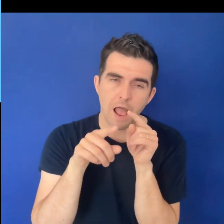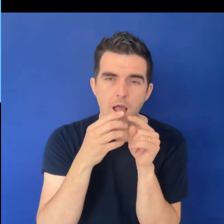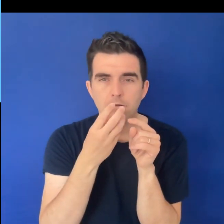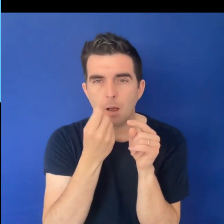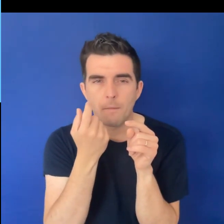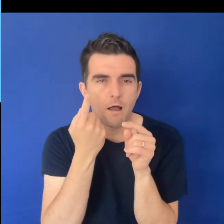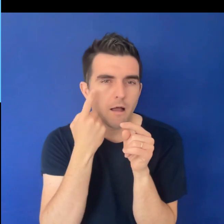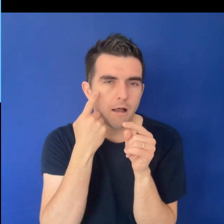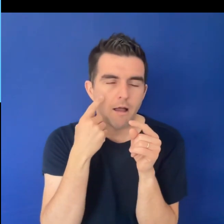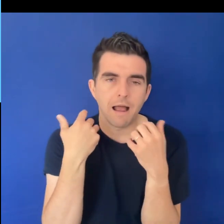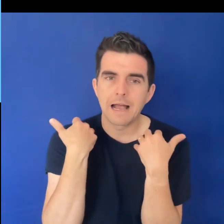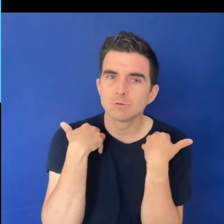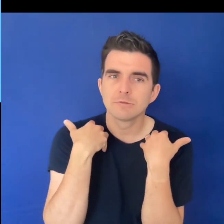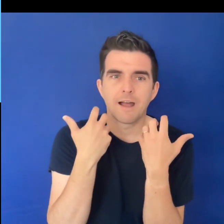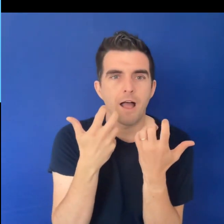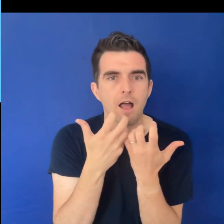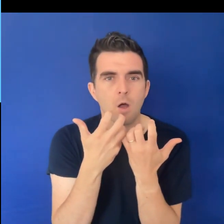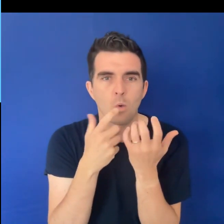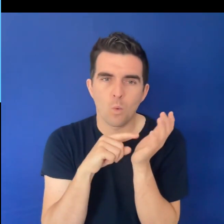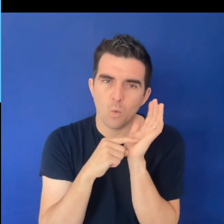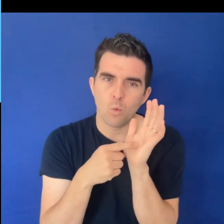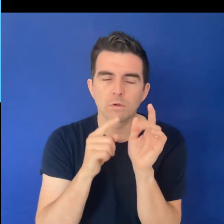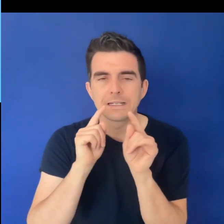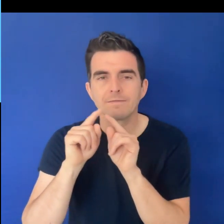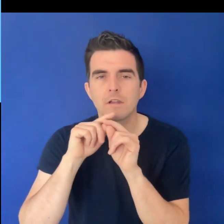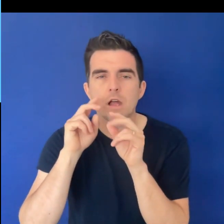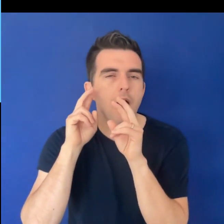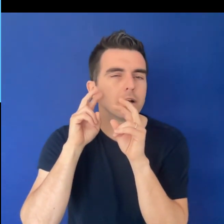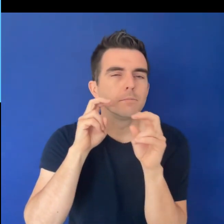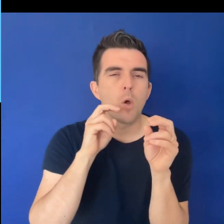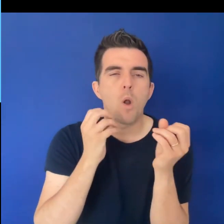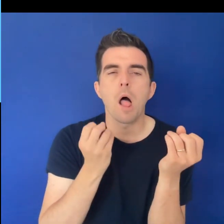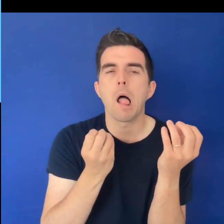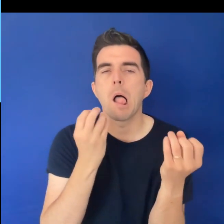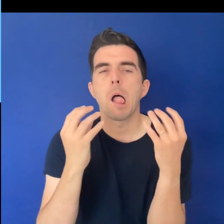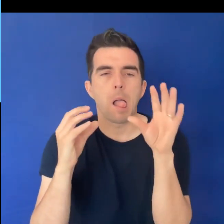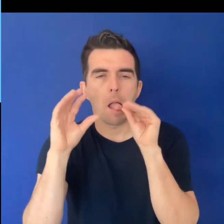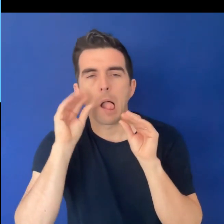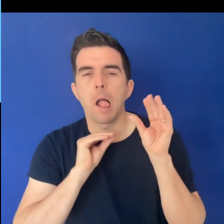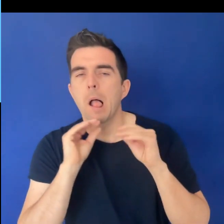interesting stuff in terms of how it presents its exploration cues.